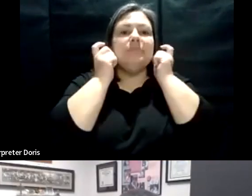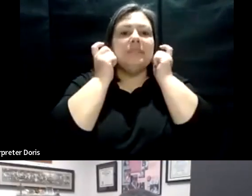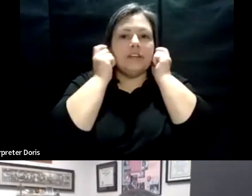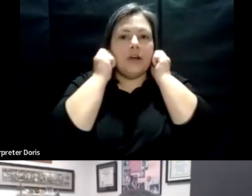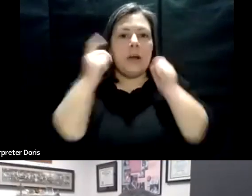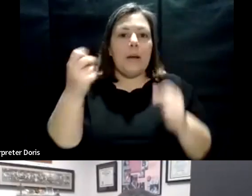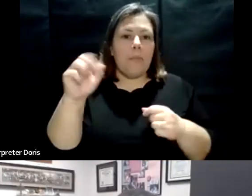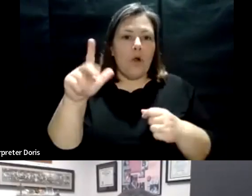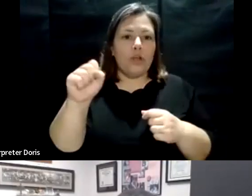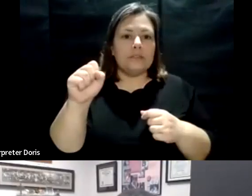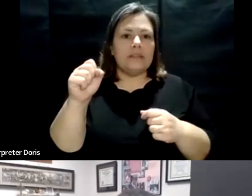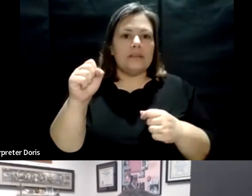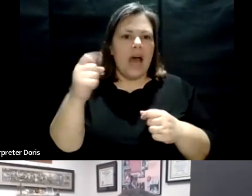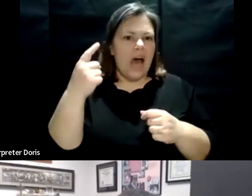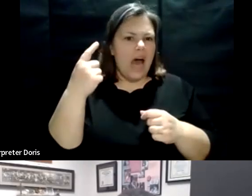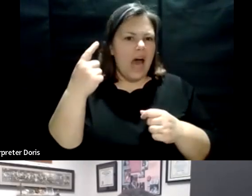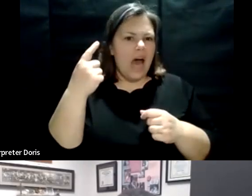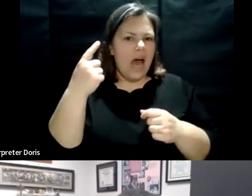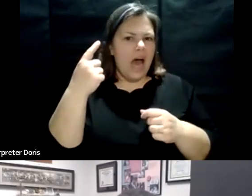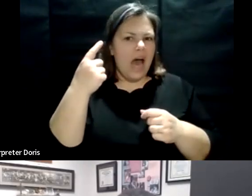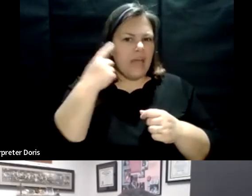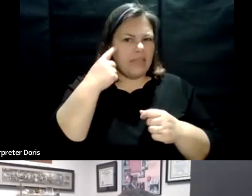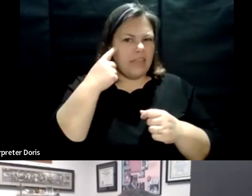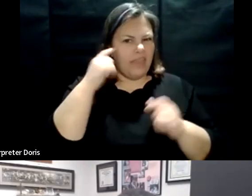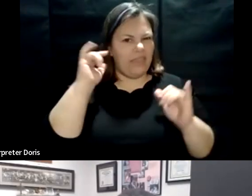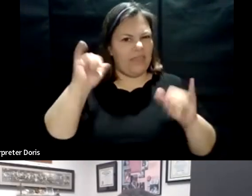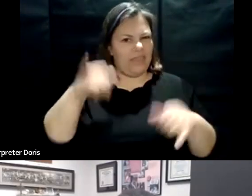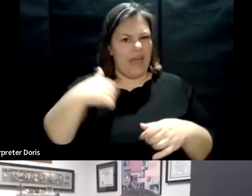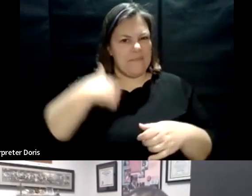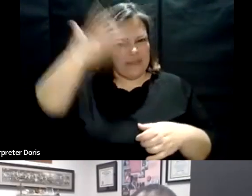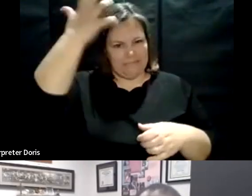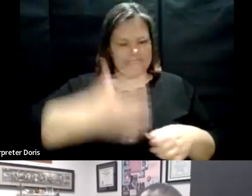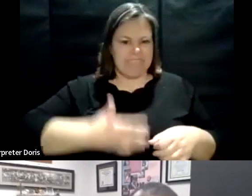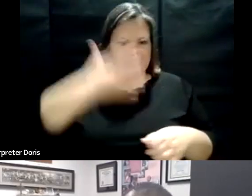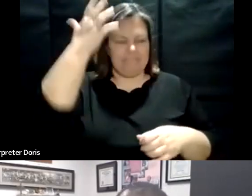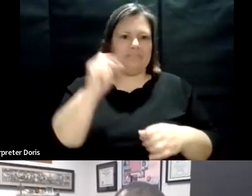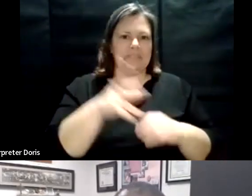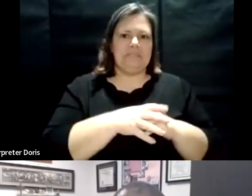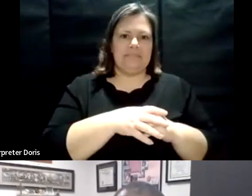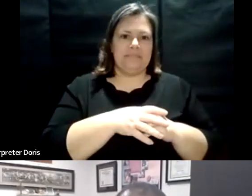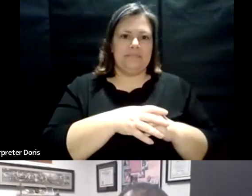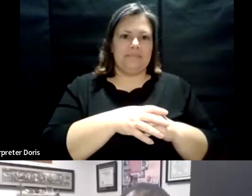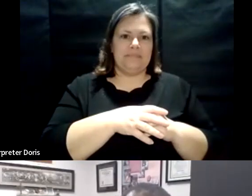I have a black sort of grayish top on V neck top on today. And pearl earrings in and I think that's it. I have a black T sort of grayish top on V neck top one today, and some pearl ear rings in, and I think that's I don't think I miss anything, but I have a heavy end.